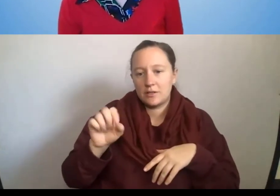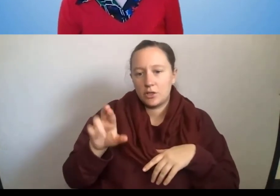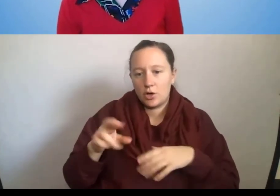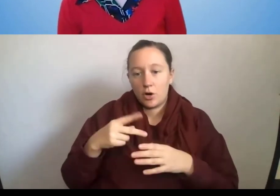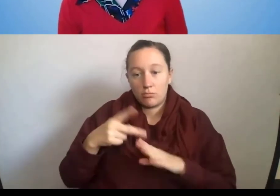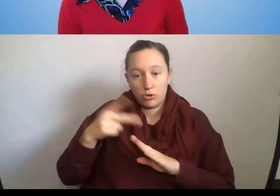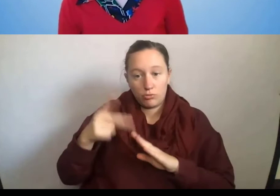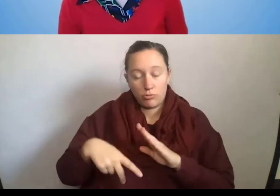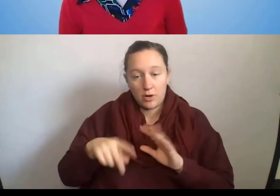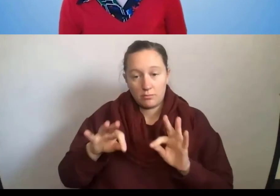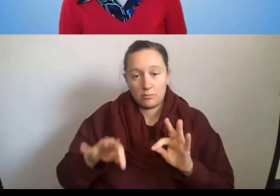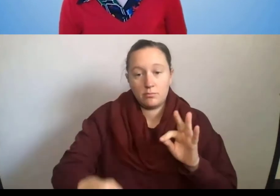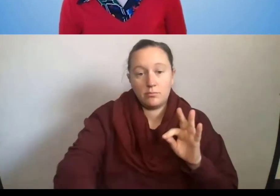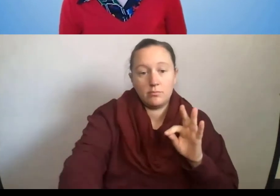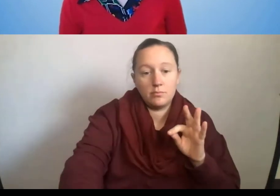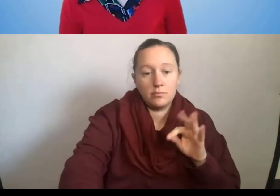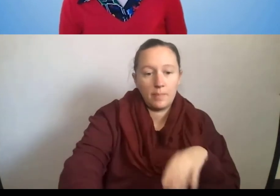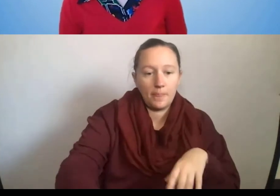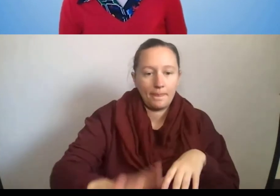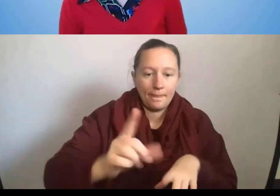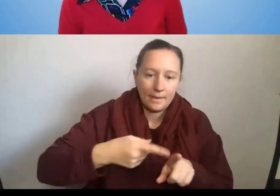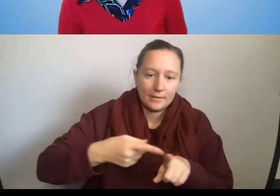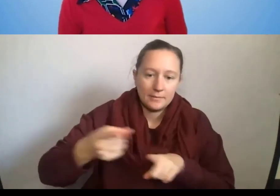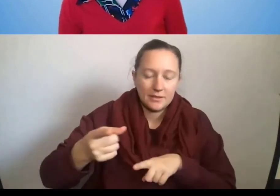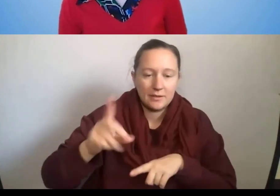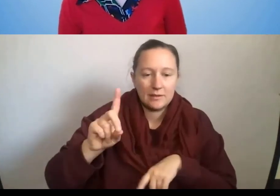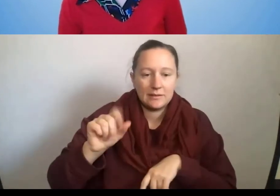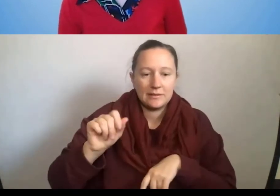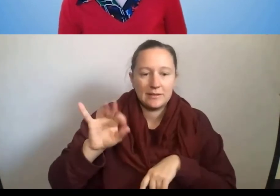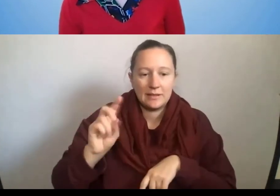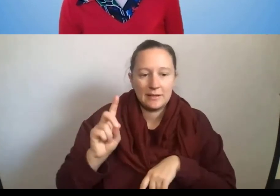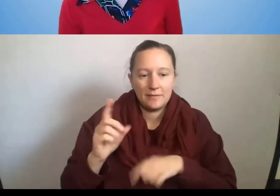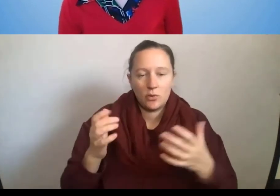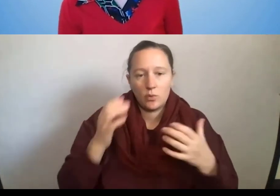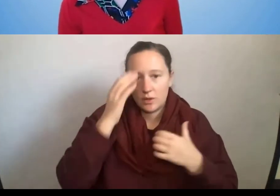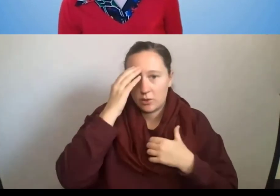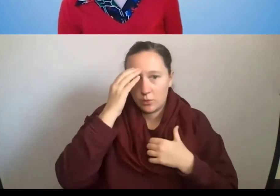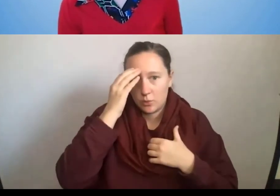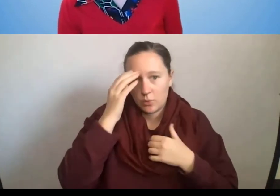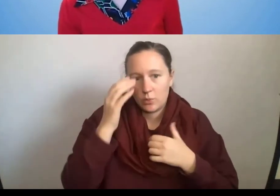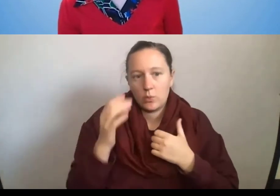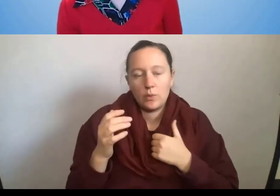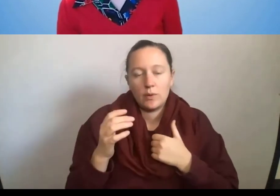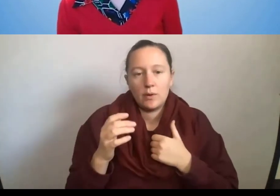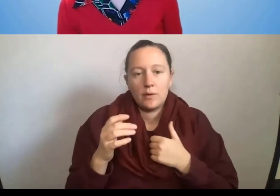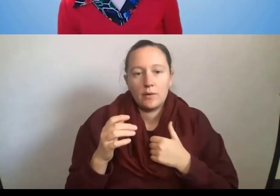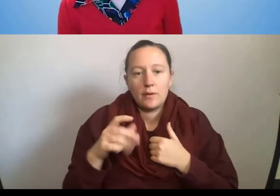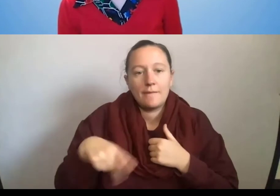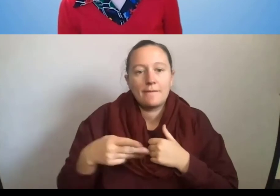And specifically, David was asking the question that the phase-two application